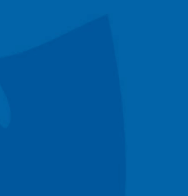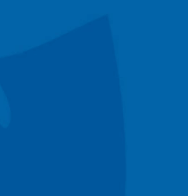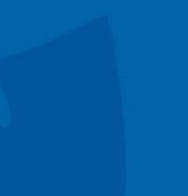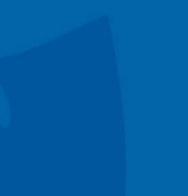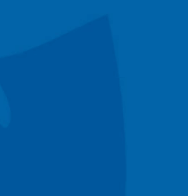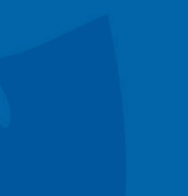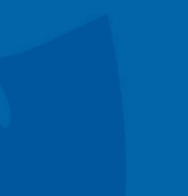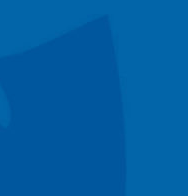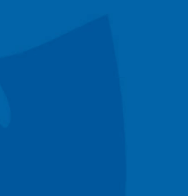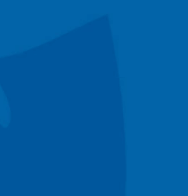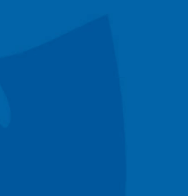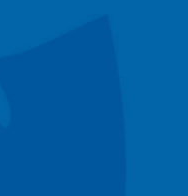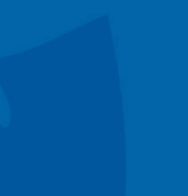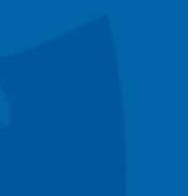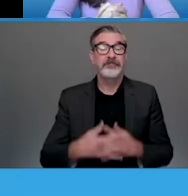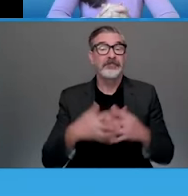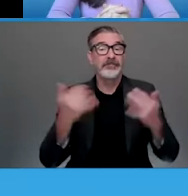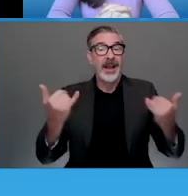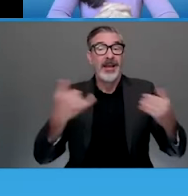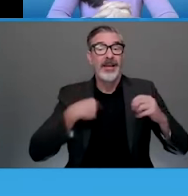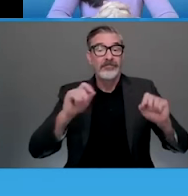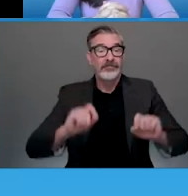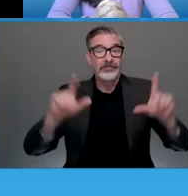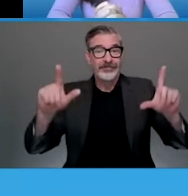We have a welcome sign that is popped up onto the screen,